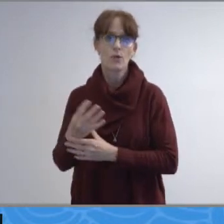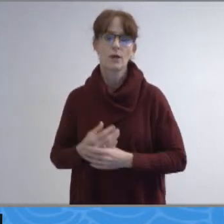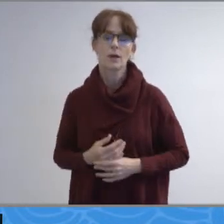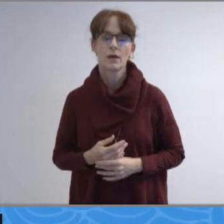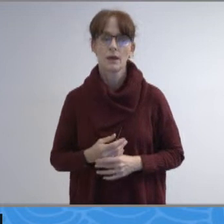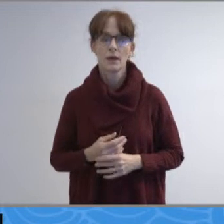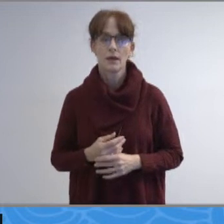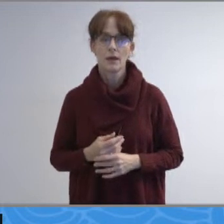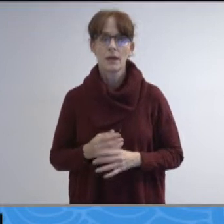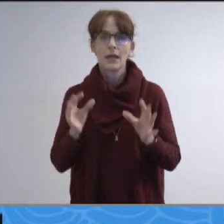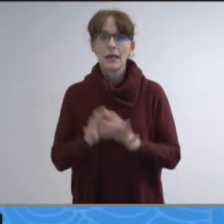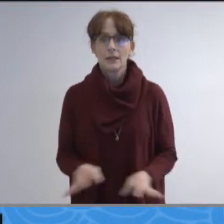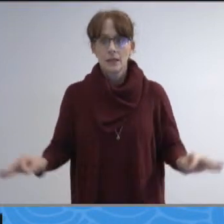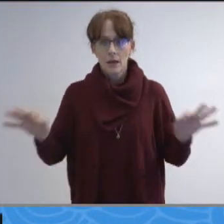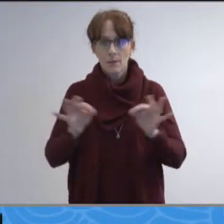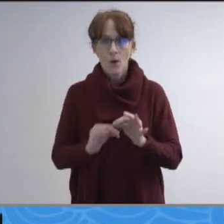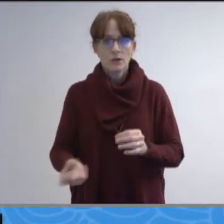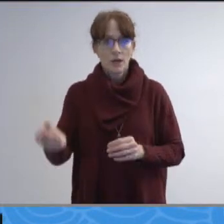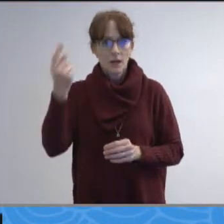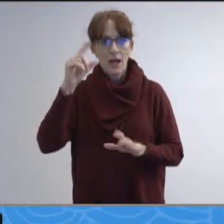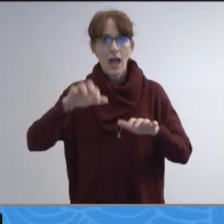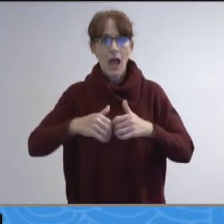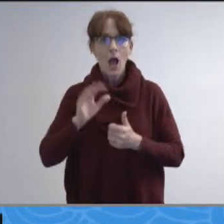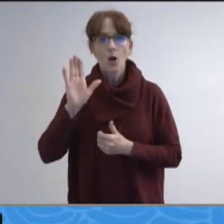It is important to understand how your student did